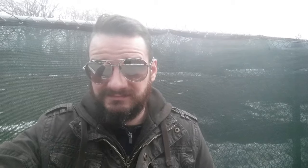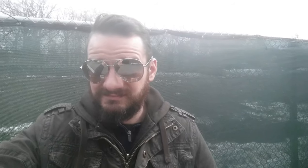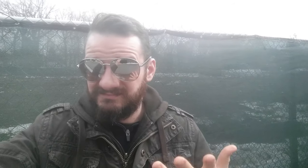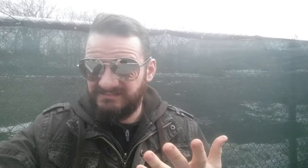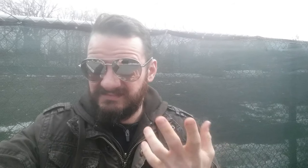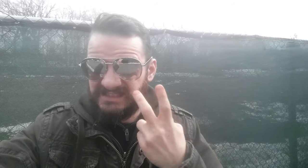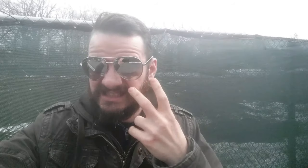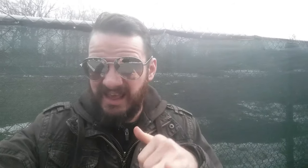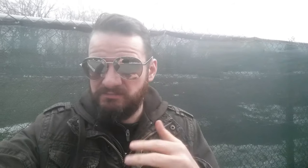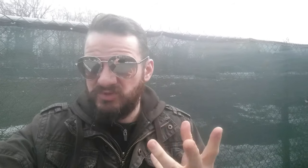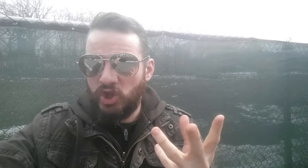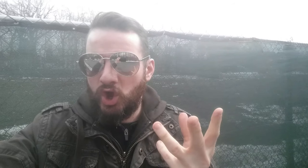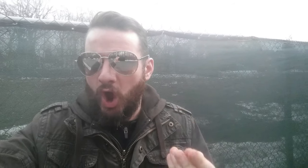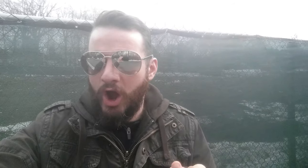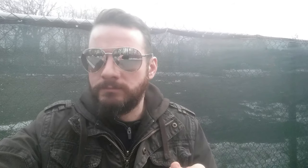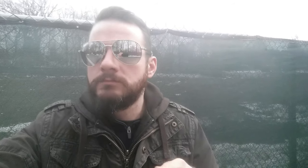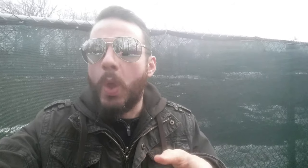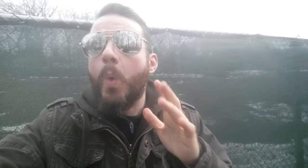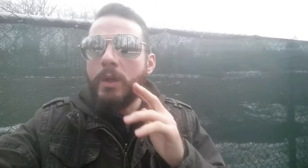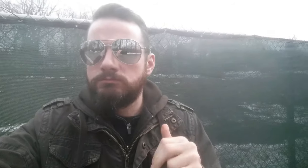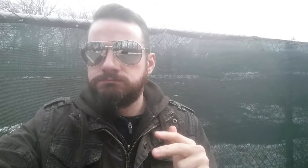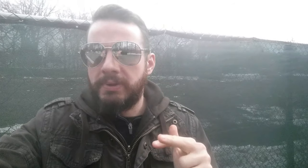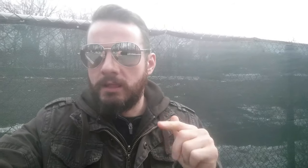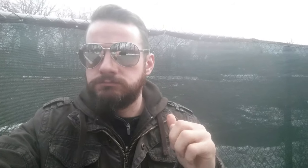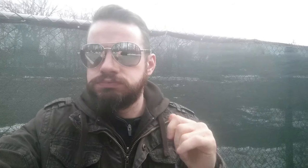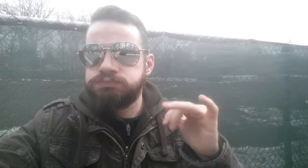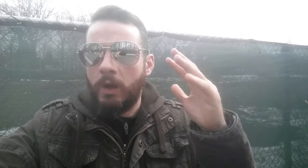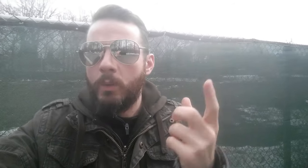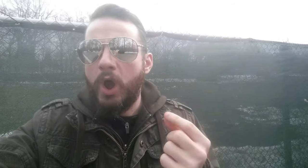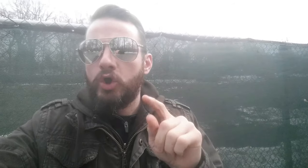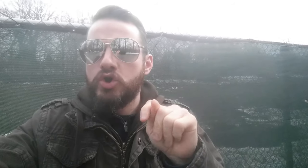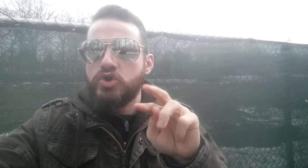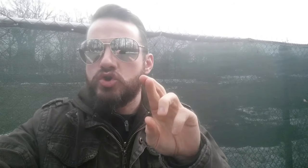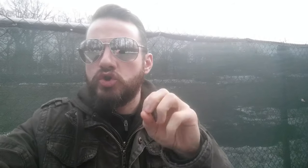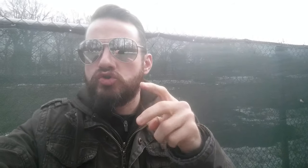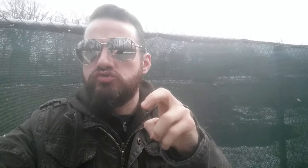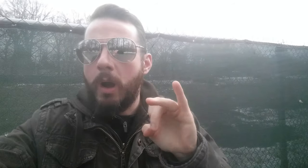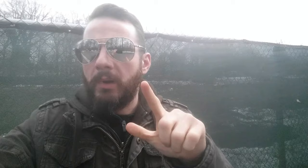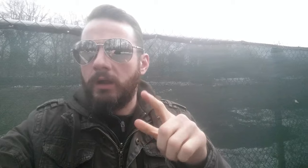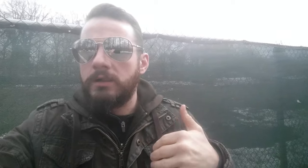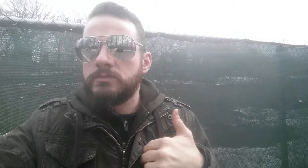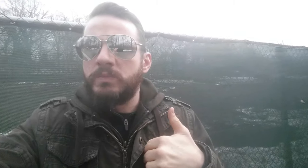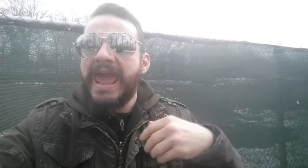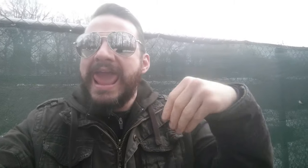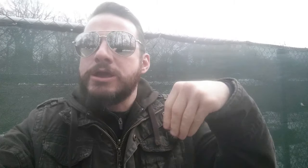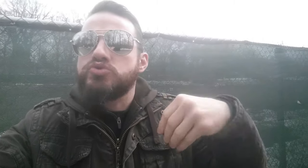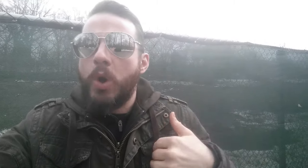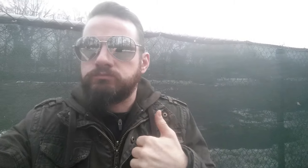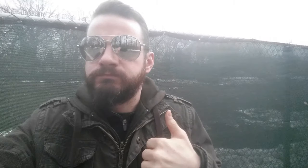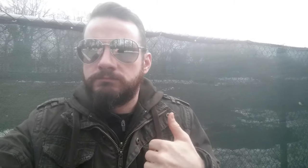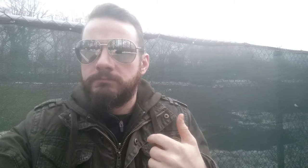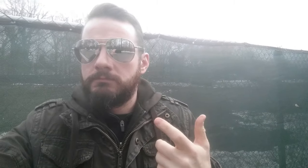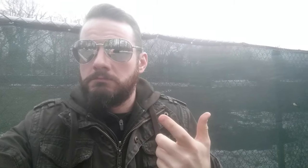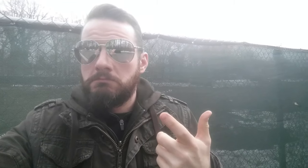Did you see that? It's gone. They are going to build a new one for tropical animals to be kept indoor.